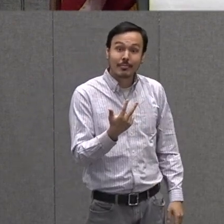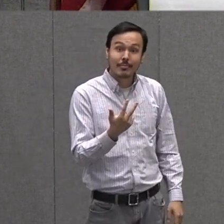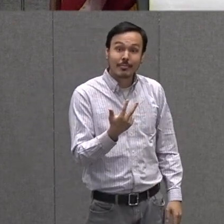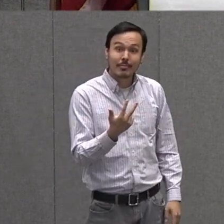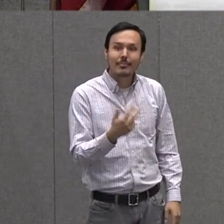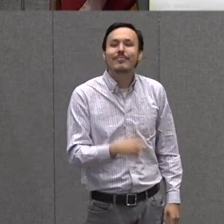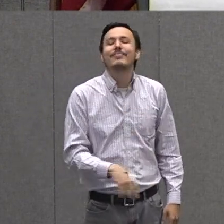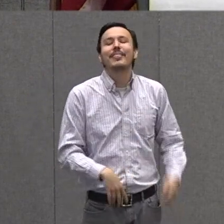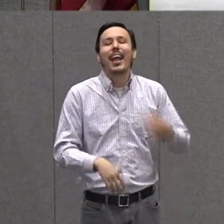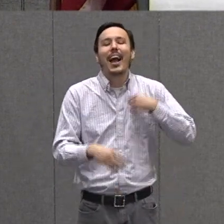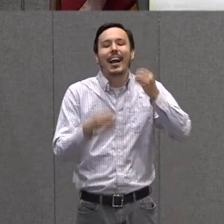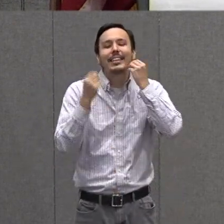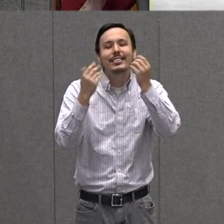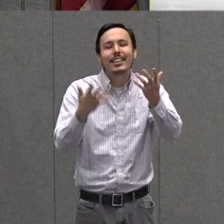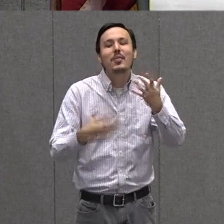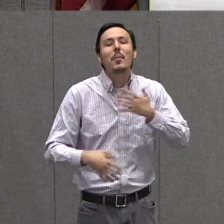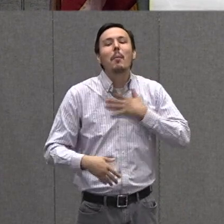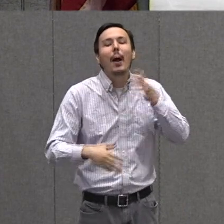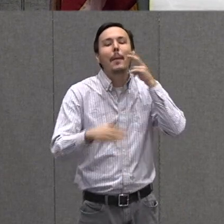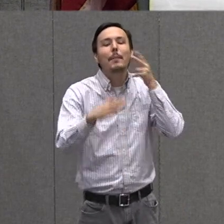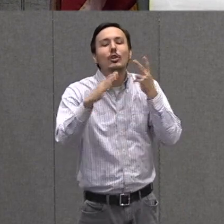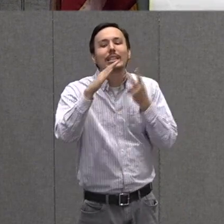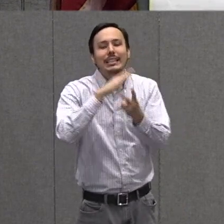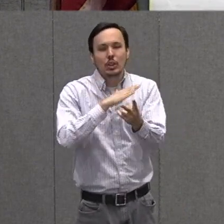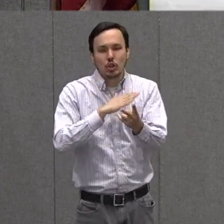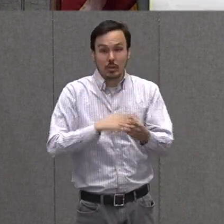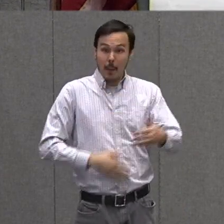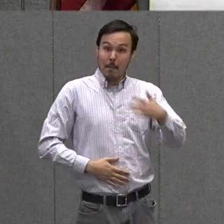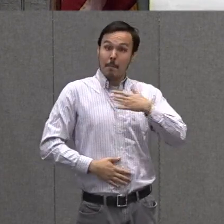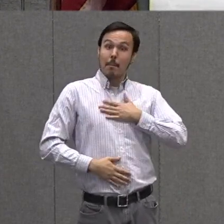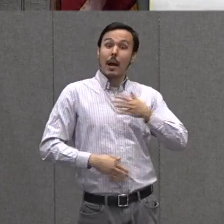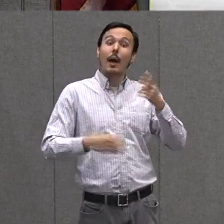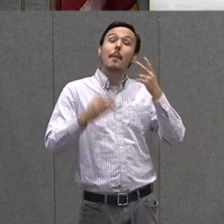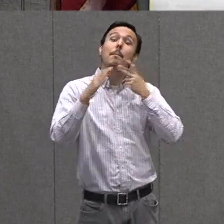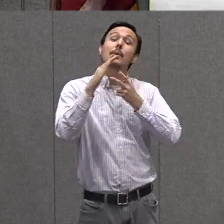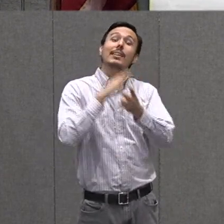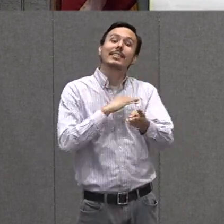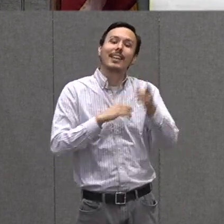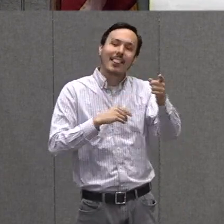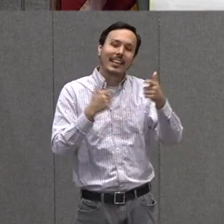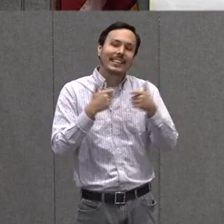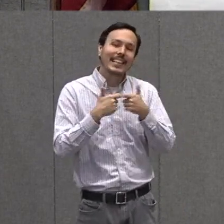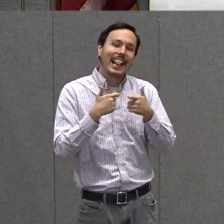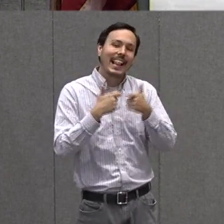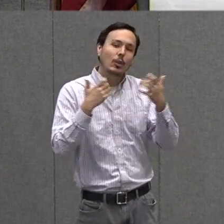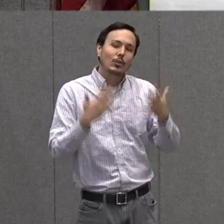I'll share my prediction. I predict that this electrician is working